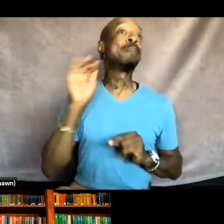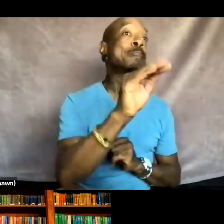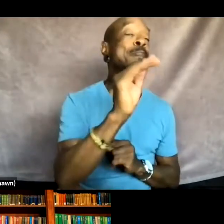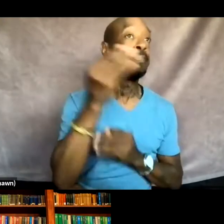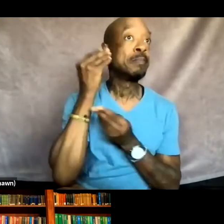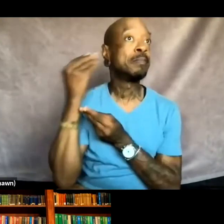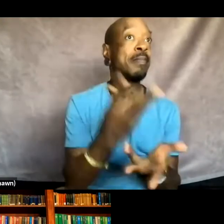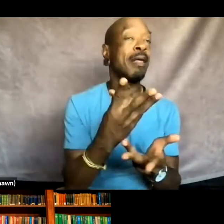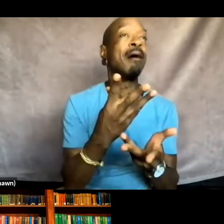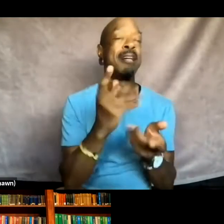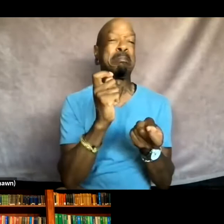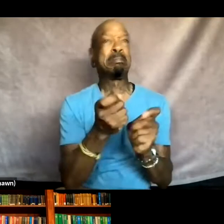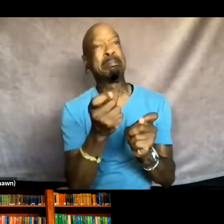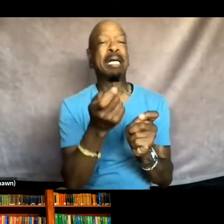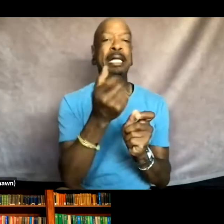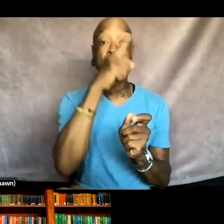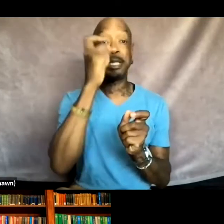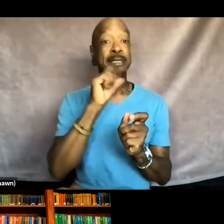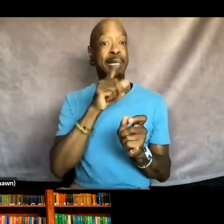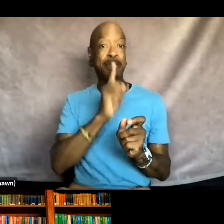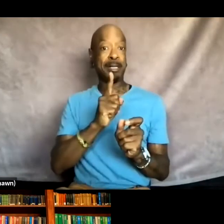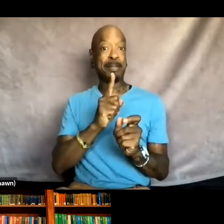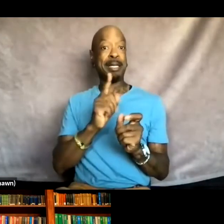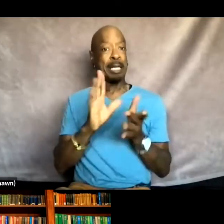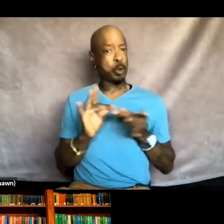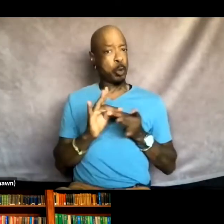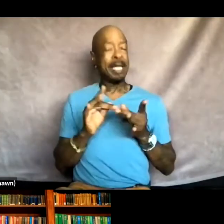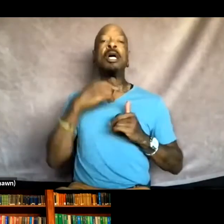being told from that authentic community, and I think a lot of times of disability.